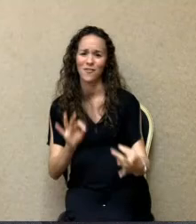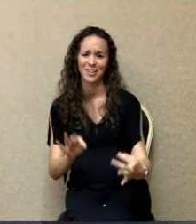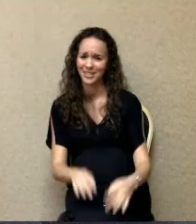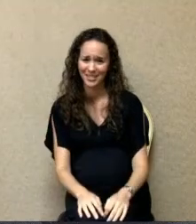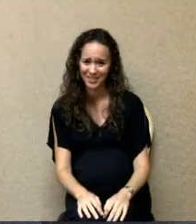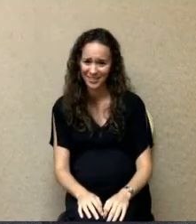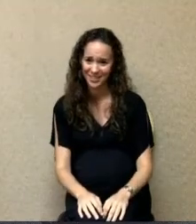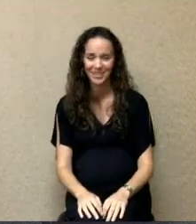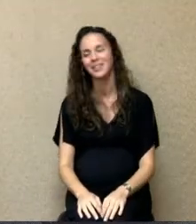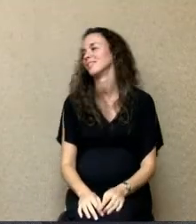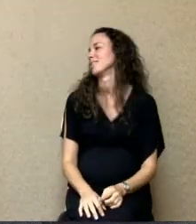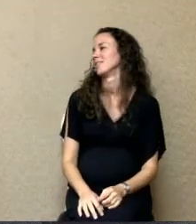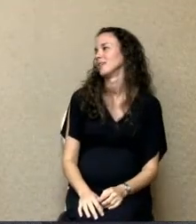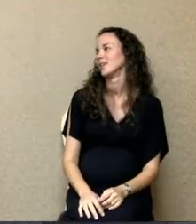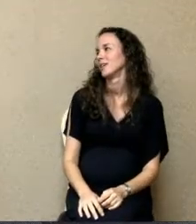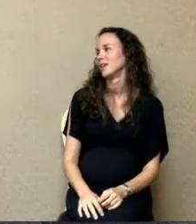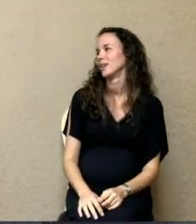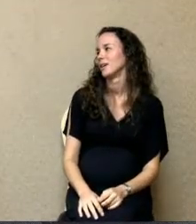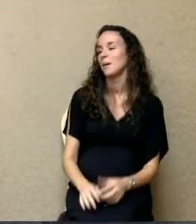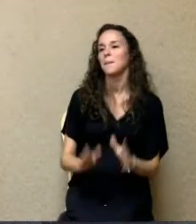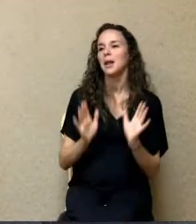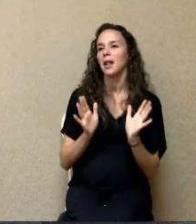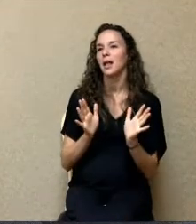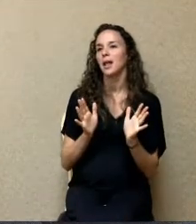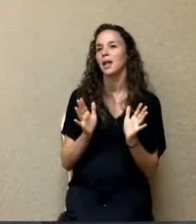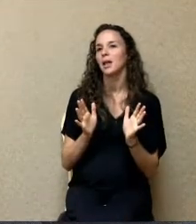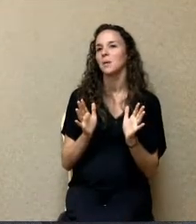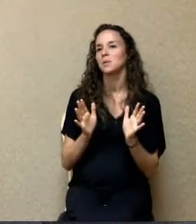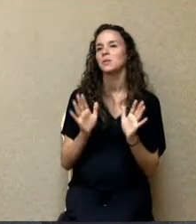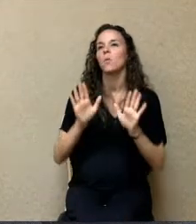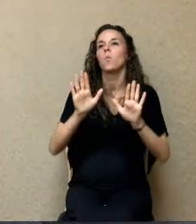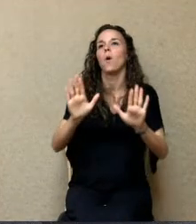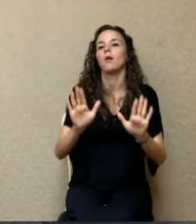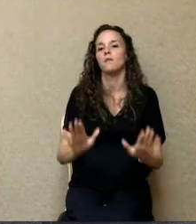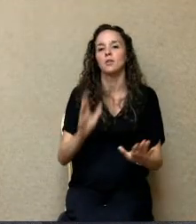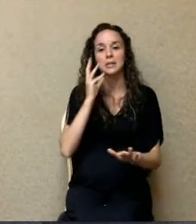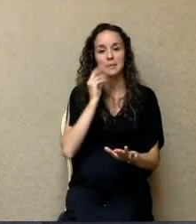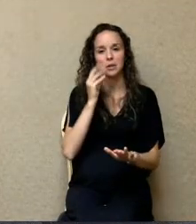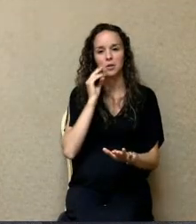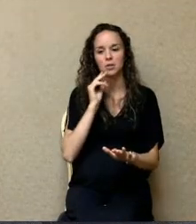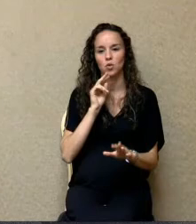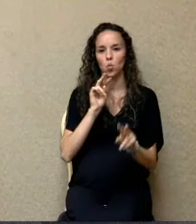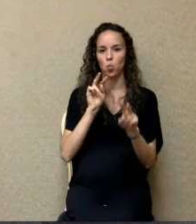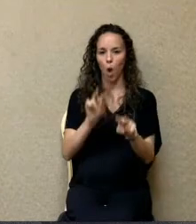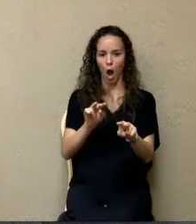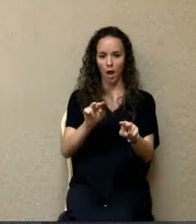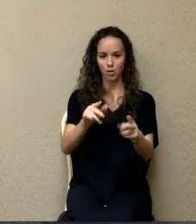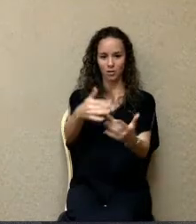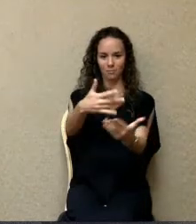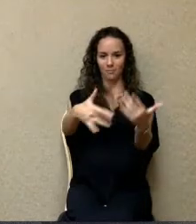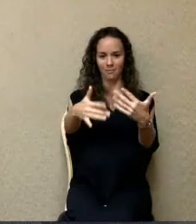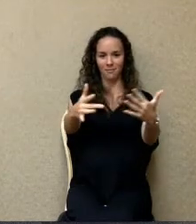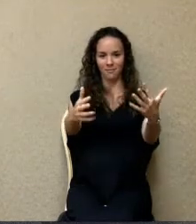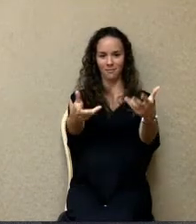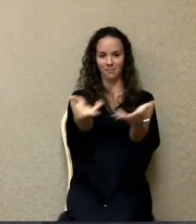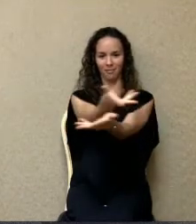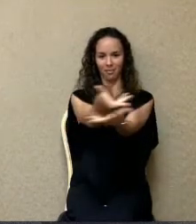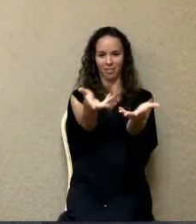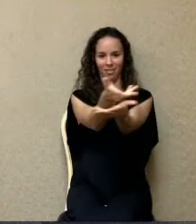But it was just a wonderful experience to watch them engage and to watch them like get